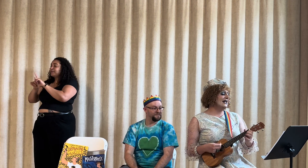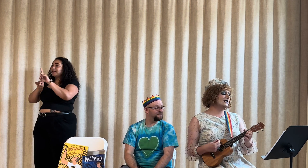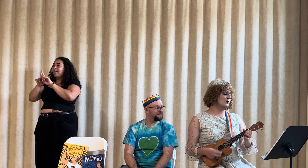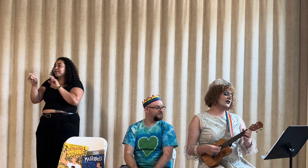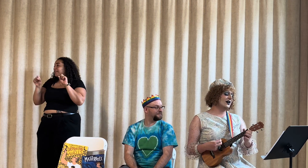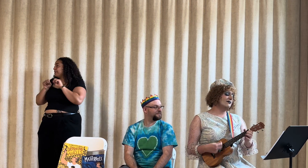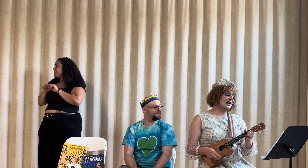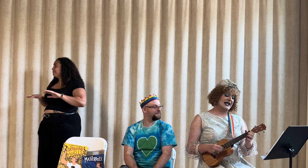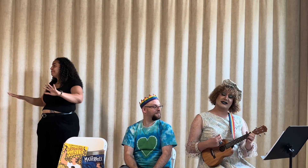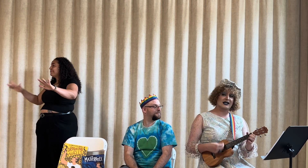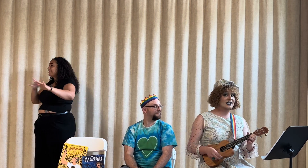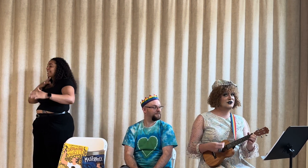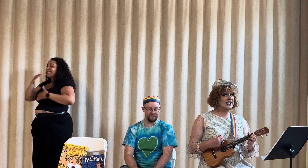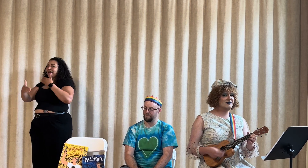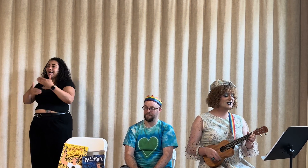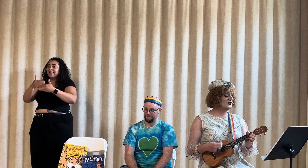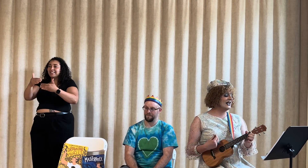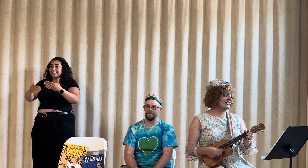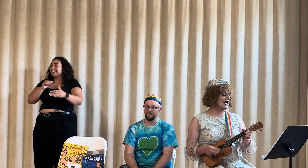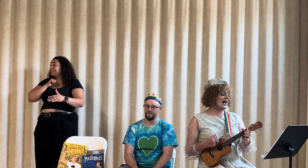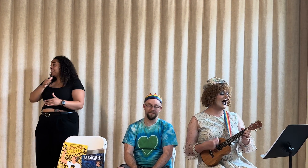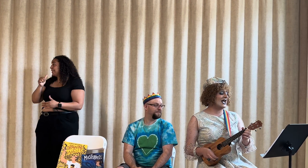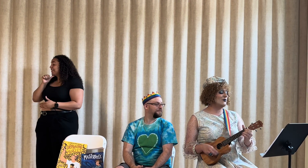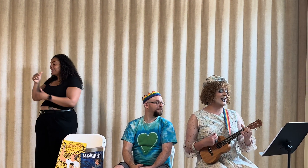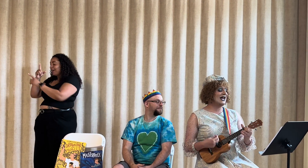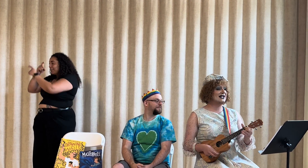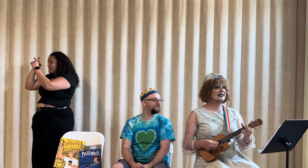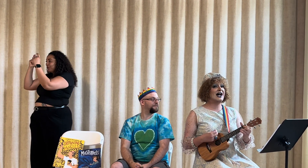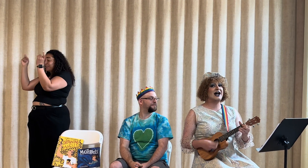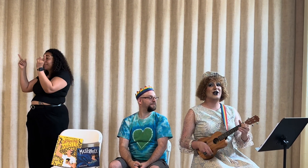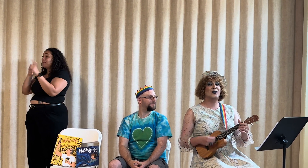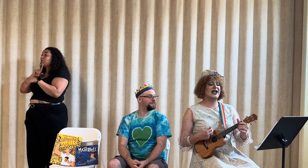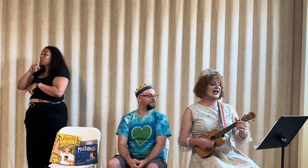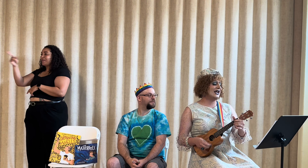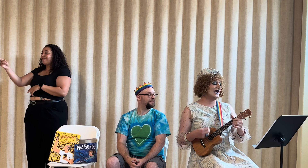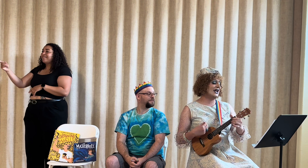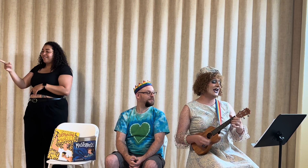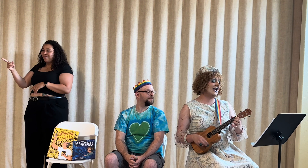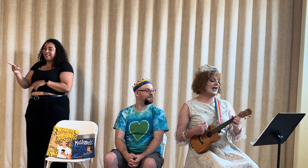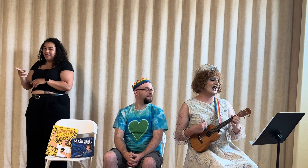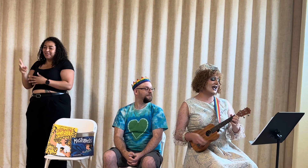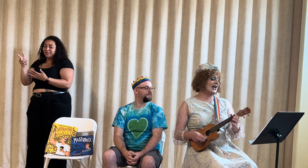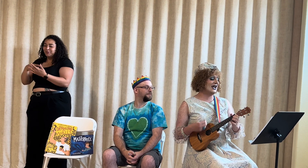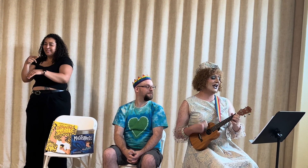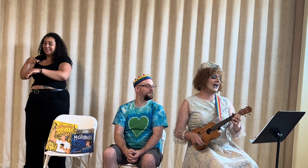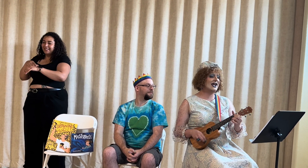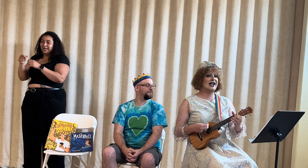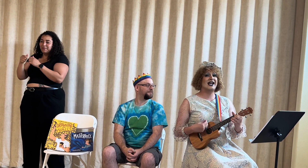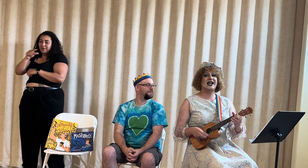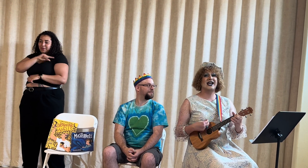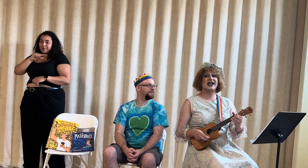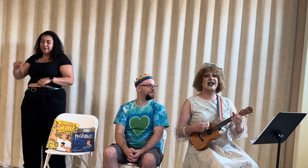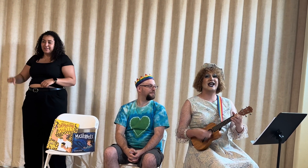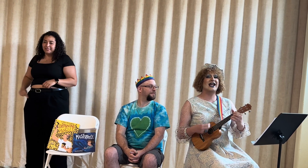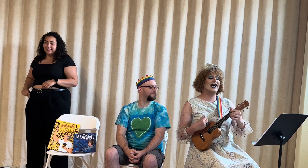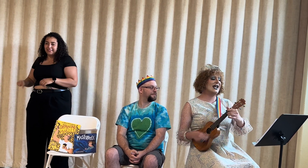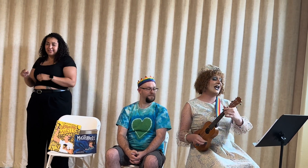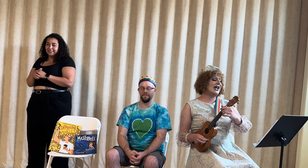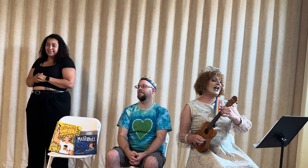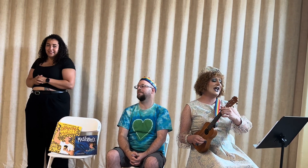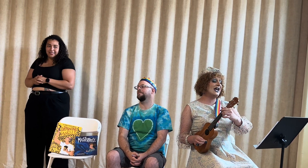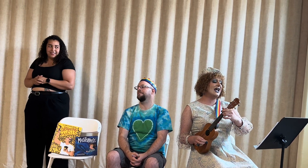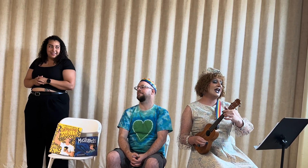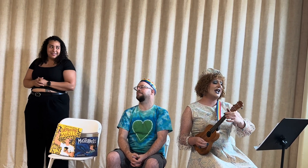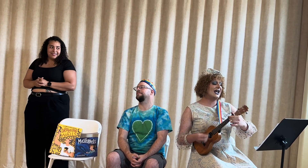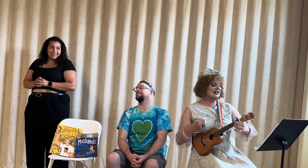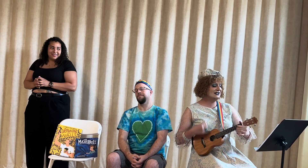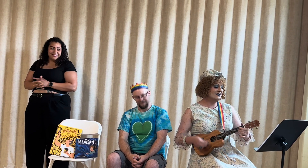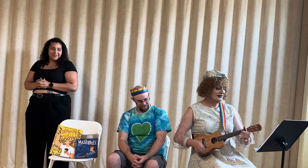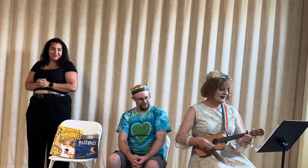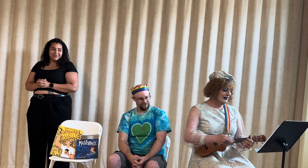It's so much fun, but it's not a dream! It's Reading Time with the Queens! 🎶🎶